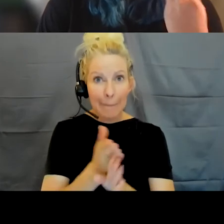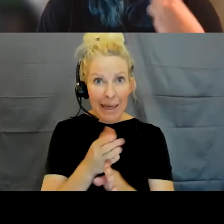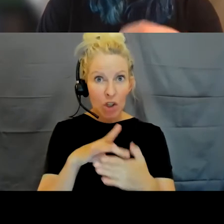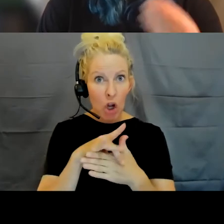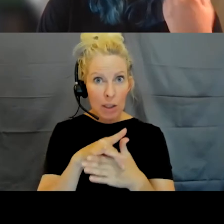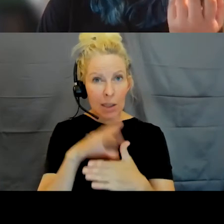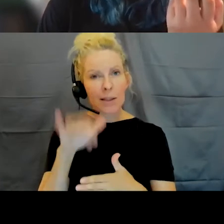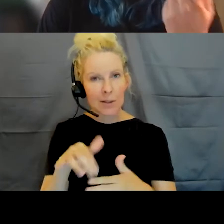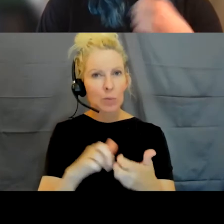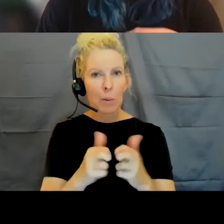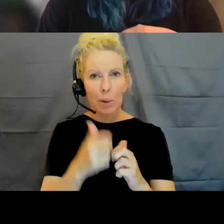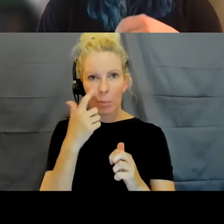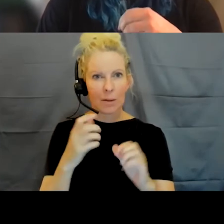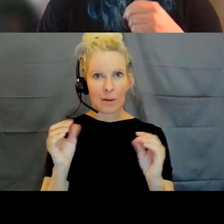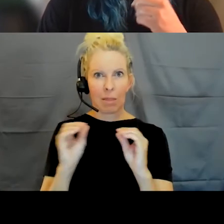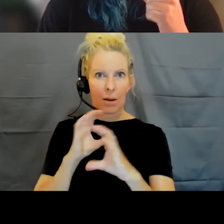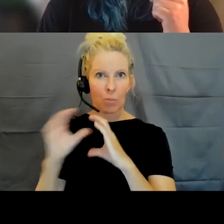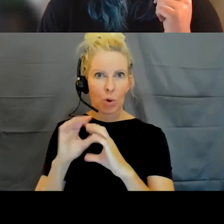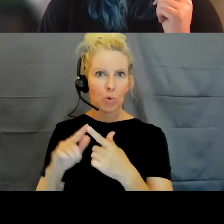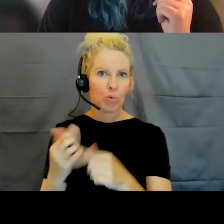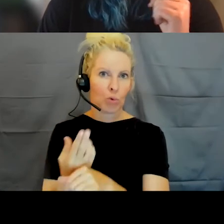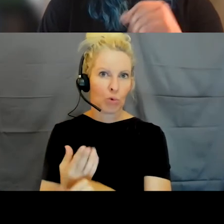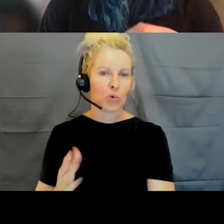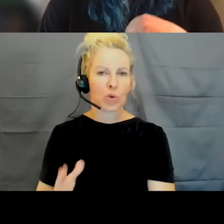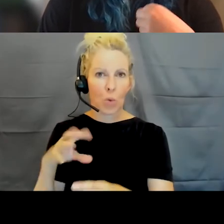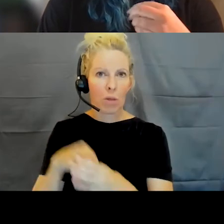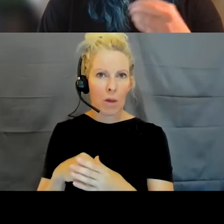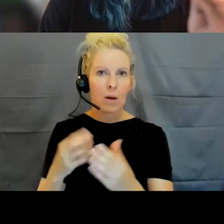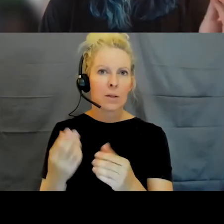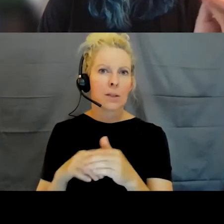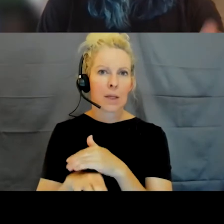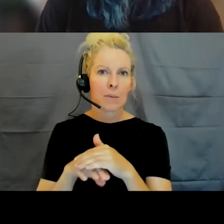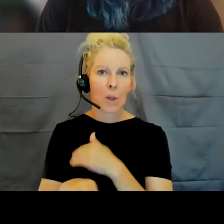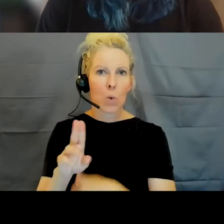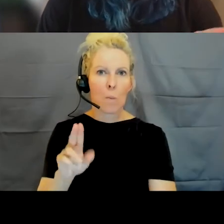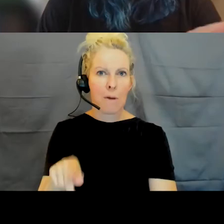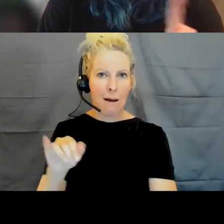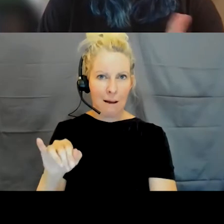a problem because nothing will be communicated to users and the accessibility of that. I see